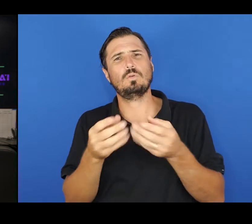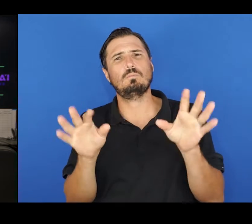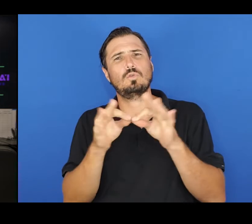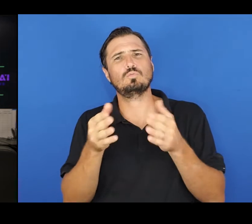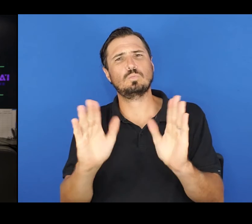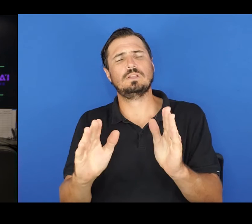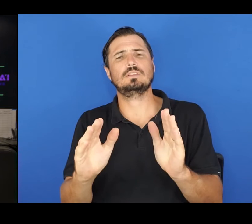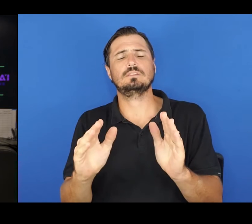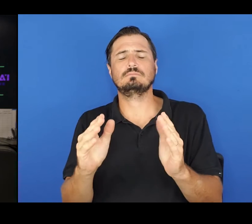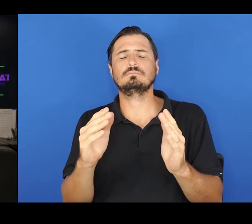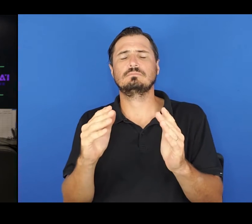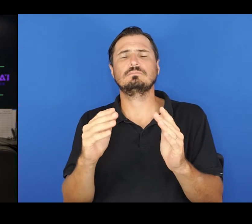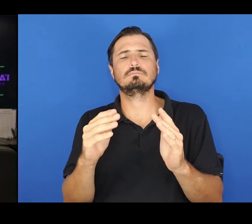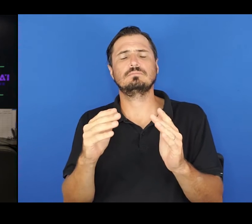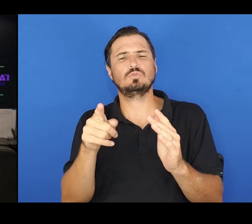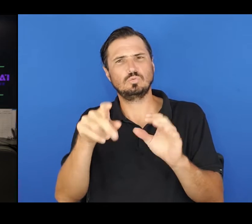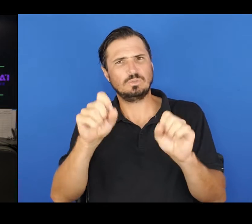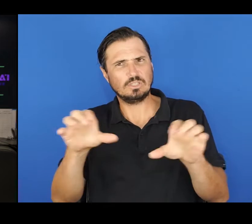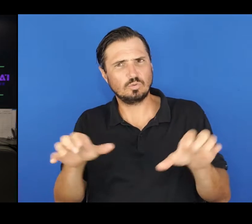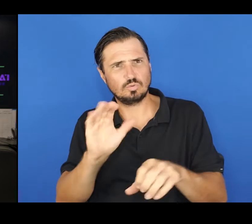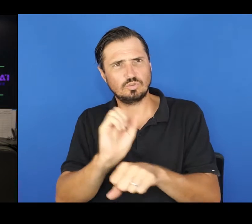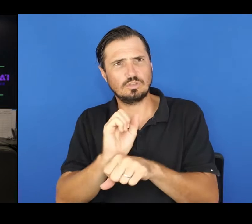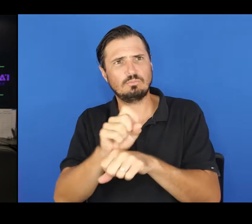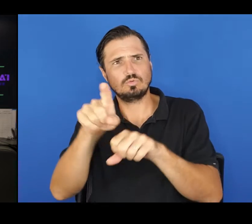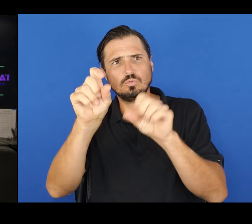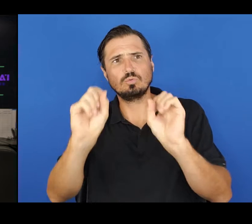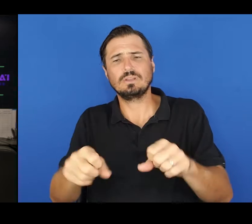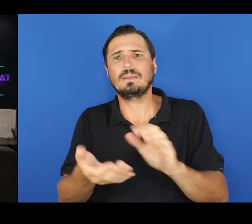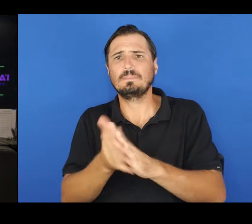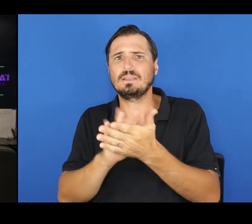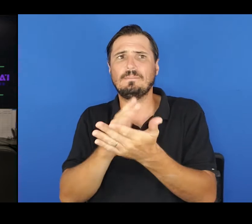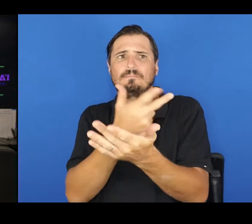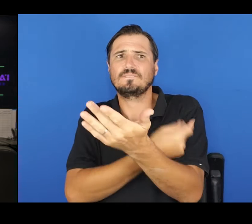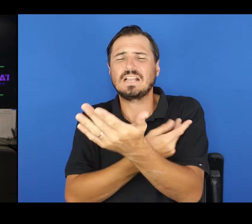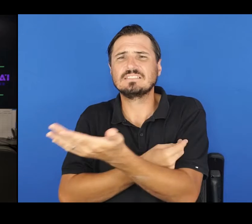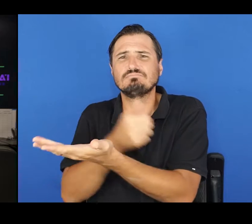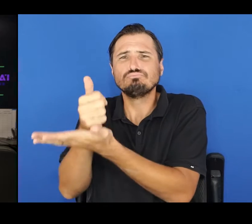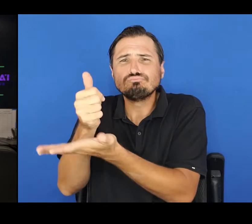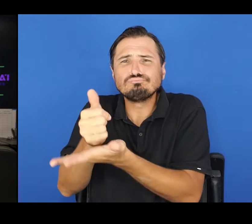your part: You can be a “vaccine ambassador.” Here is what I mean: